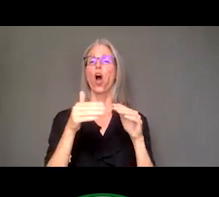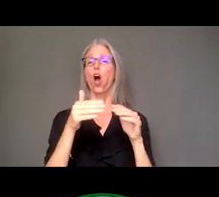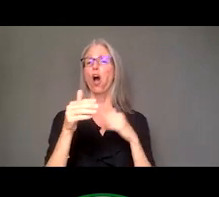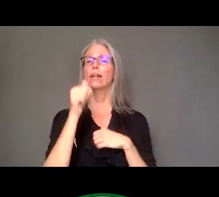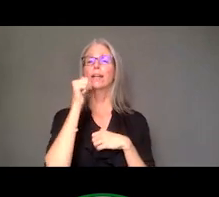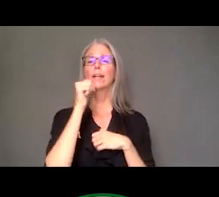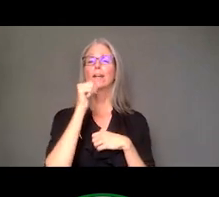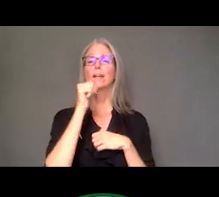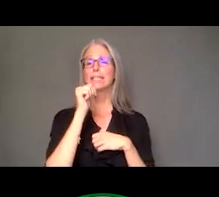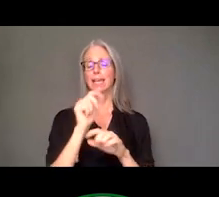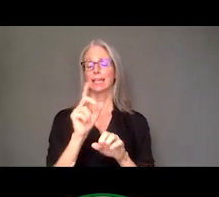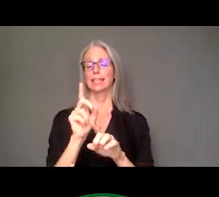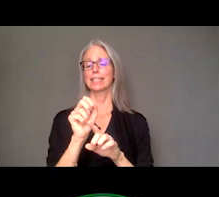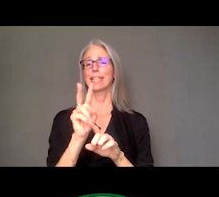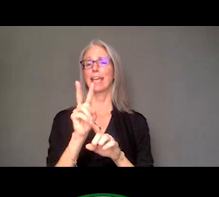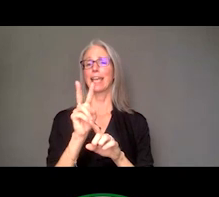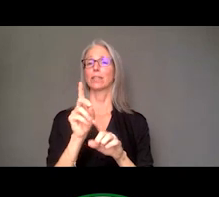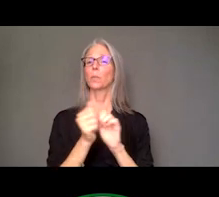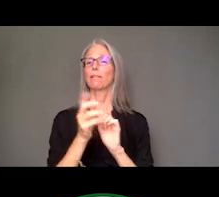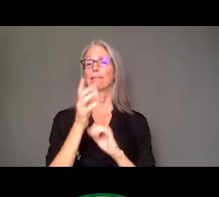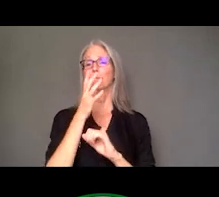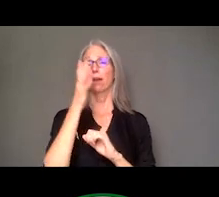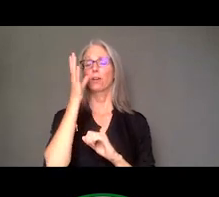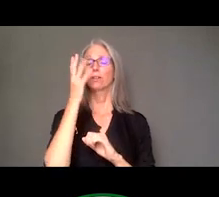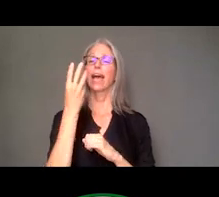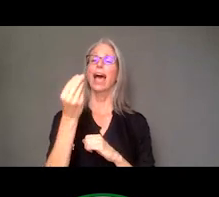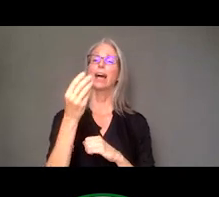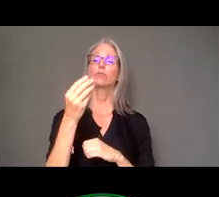Around the neighborhood. And on the bottom right you have a Osian and Macchi Michele